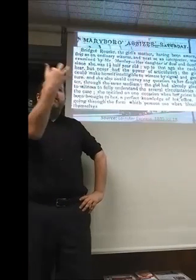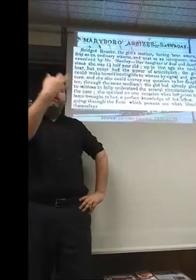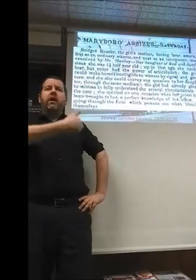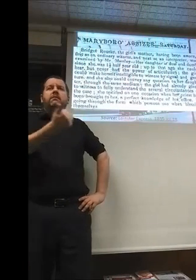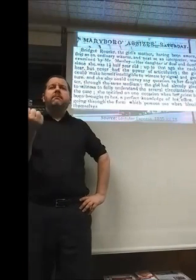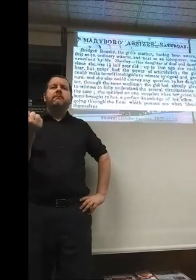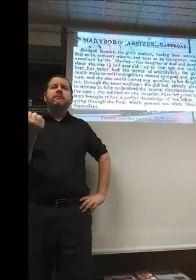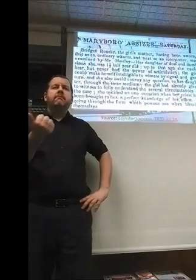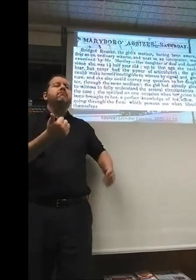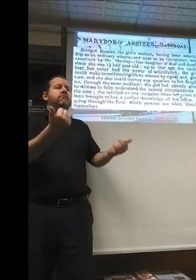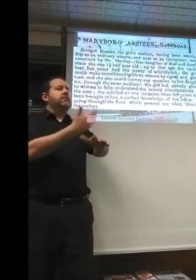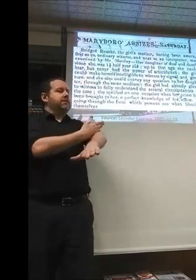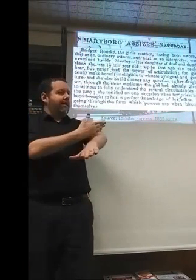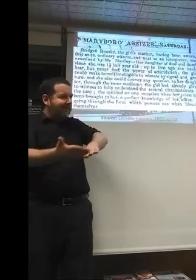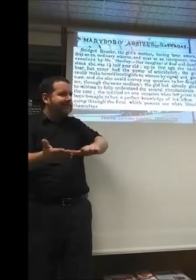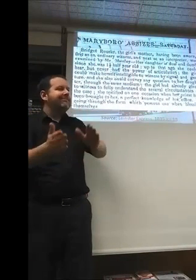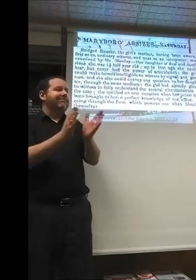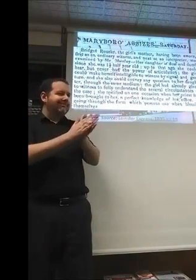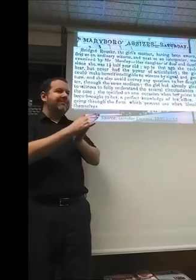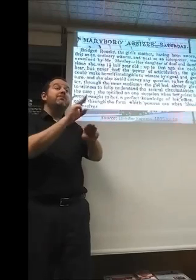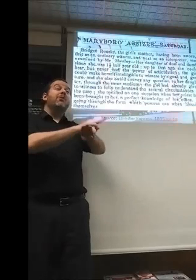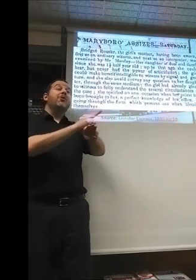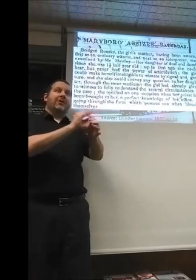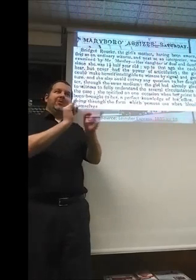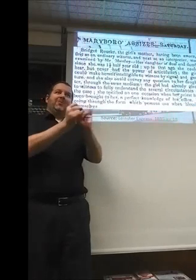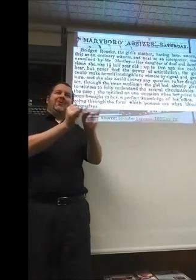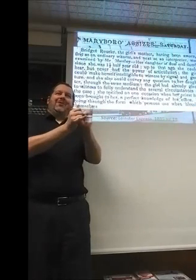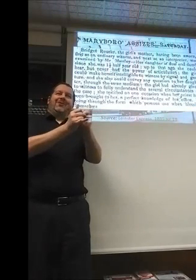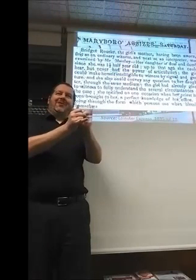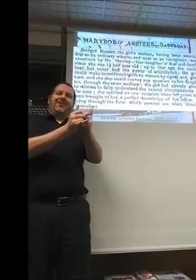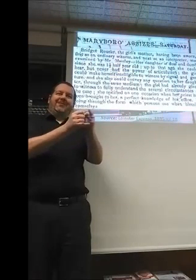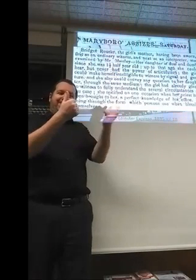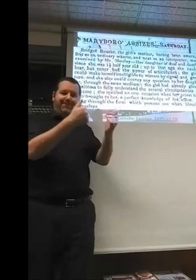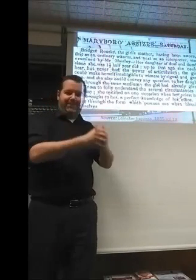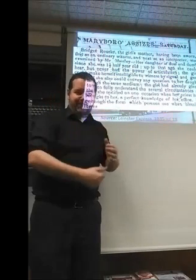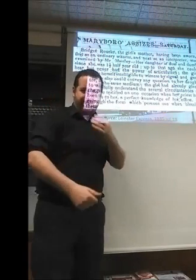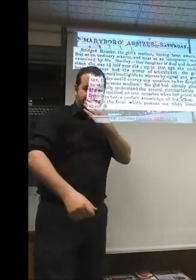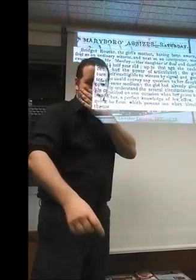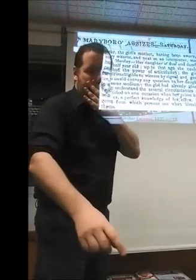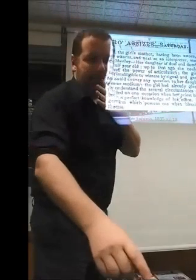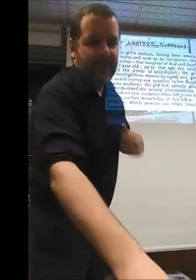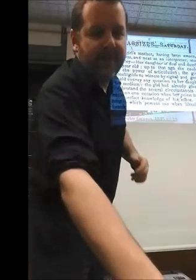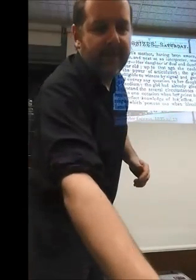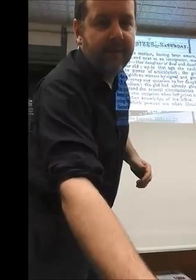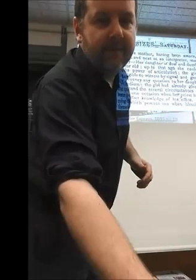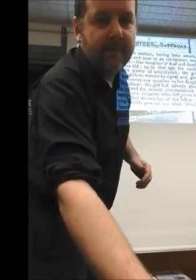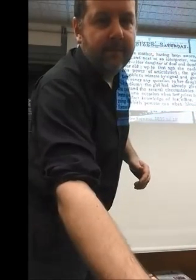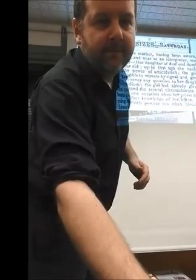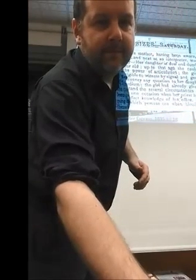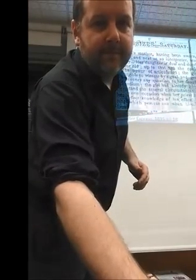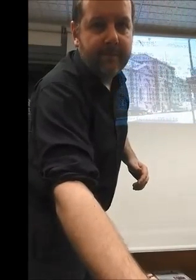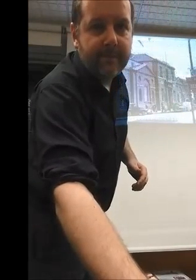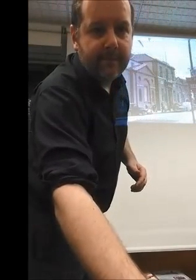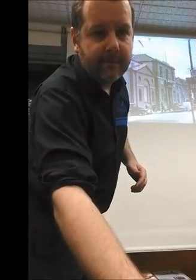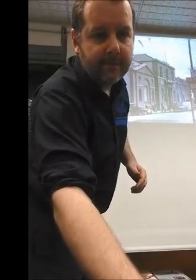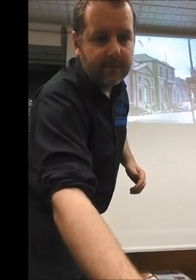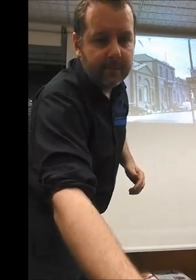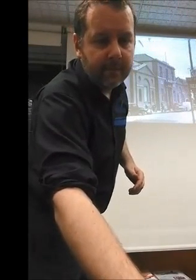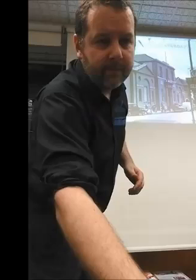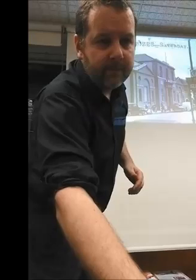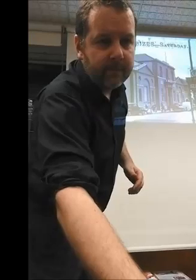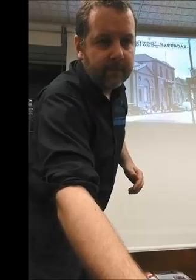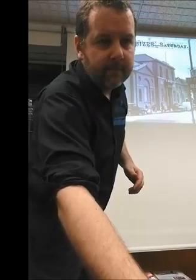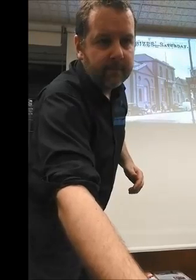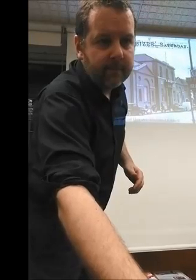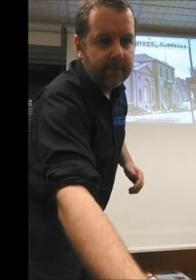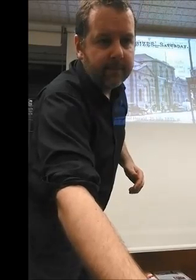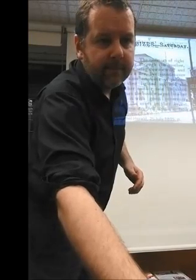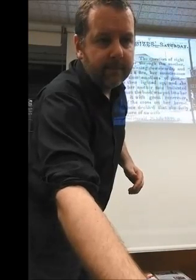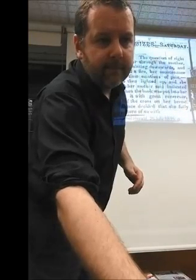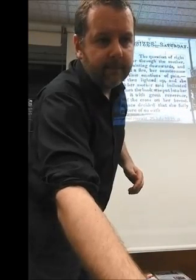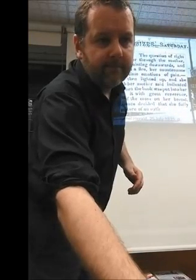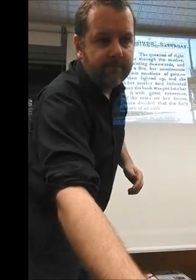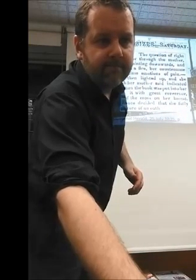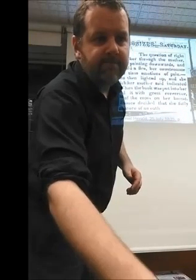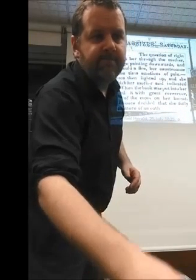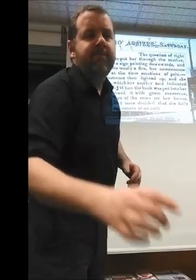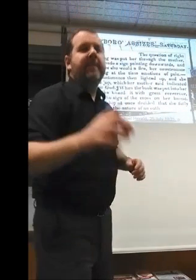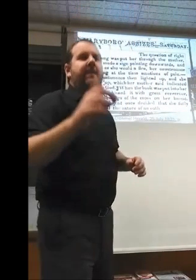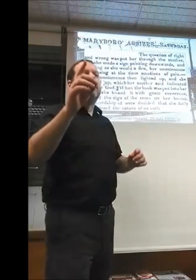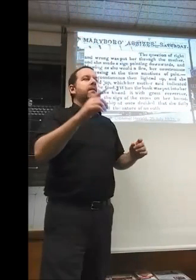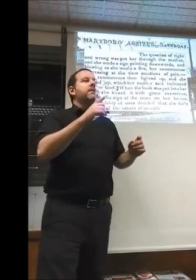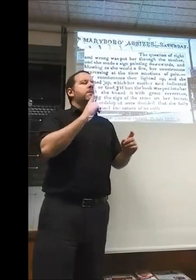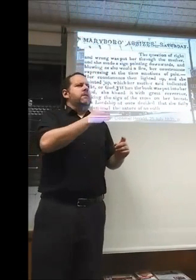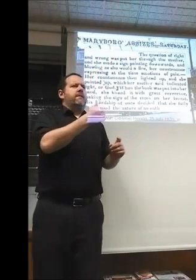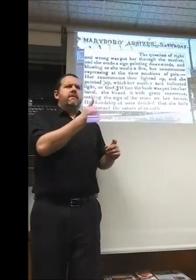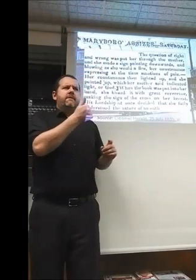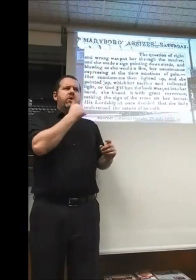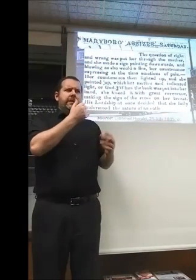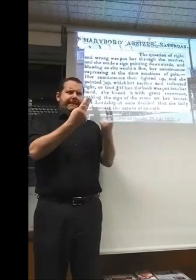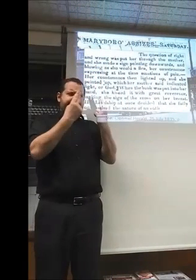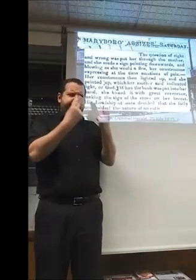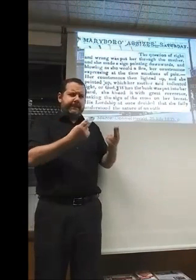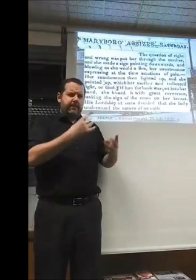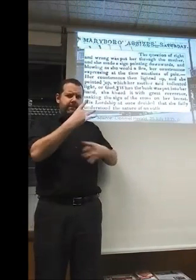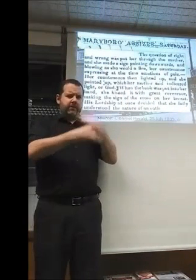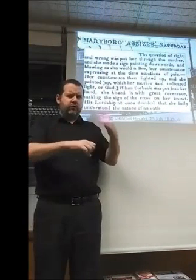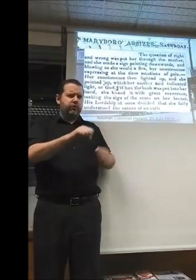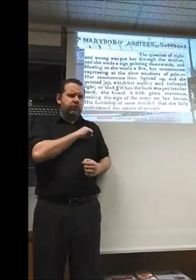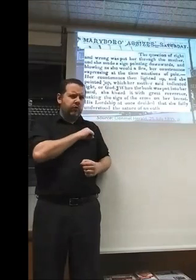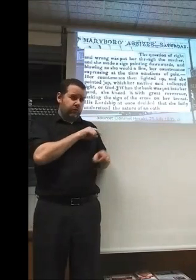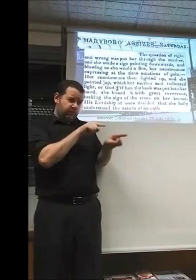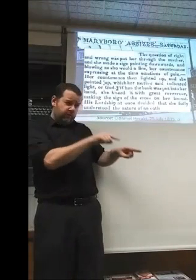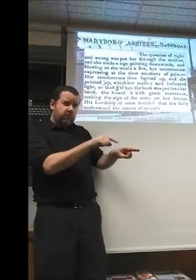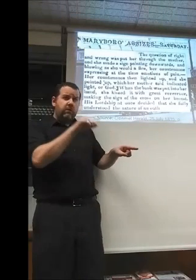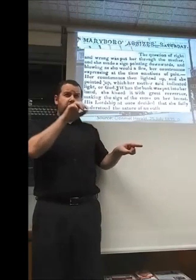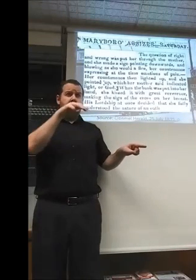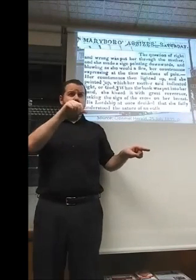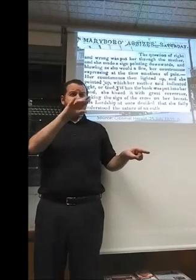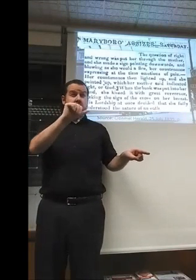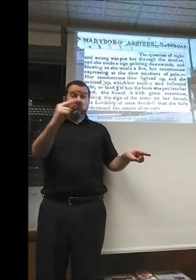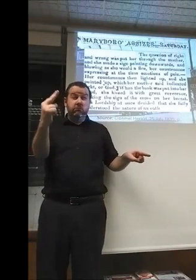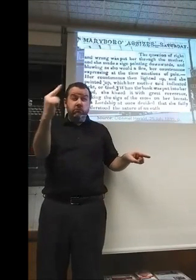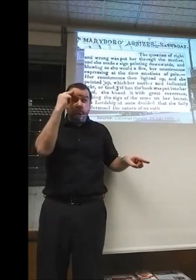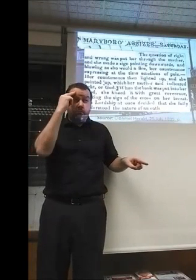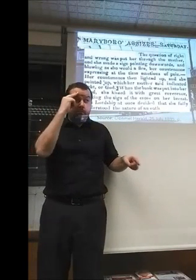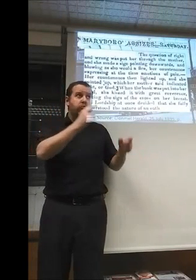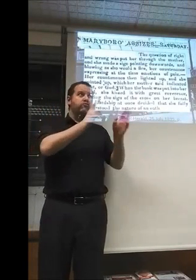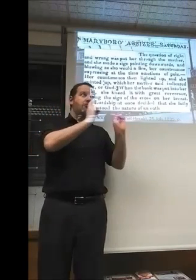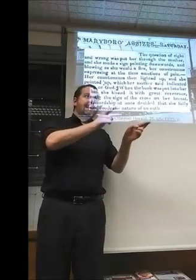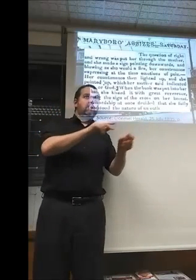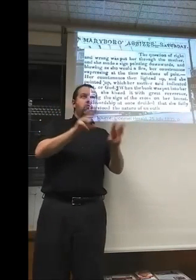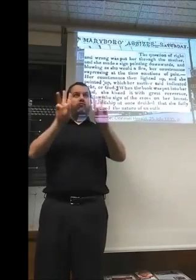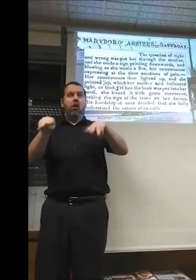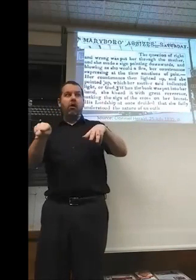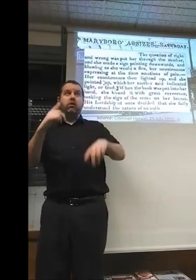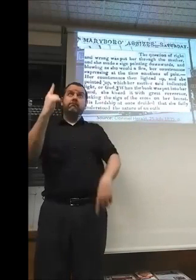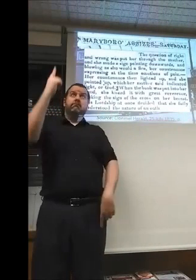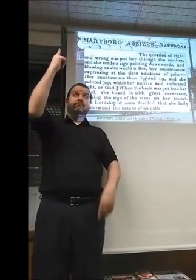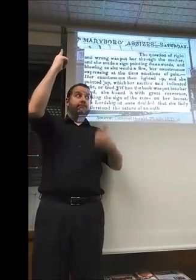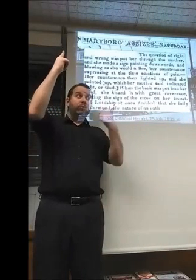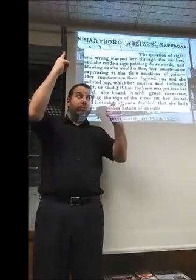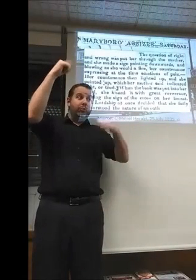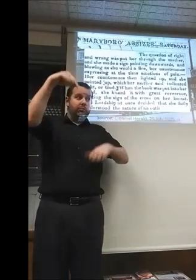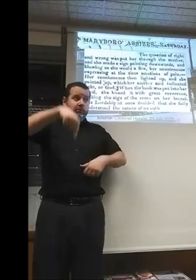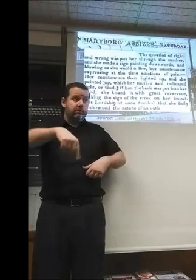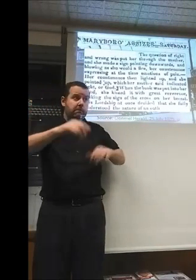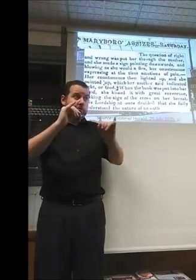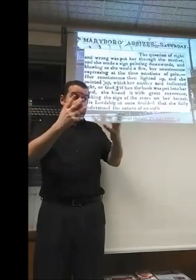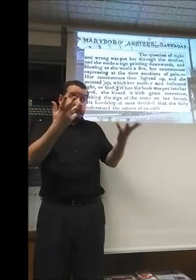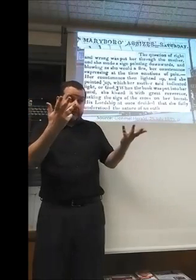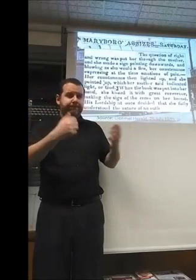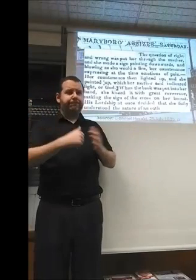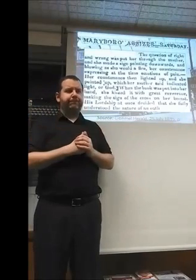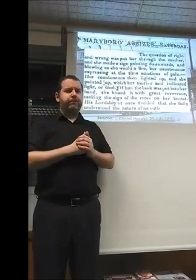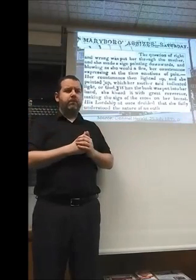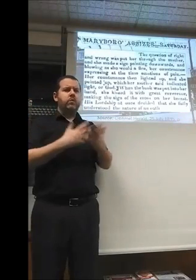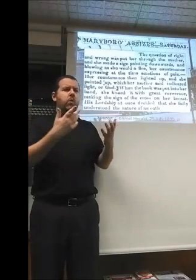went to his mother and tried to ask for money from her for clothes and her mother refused